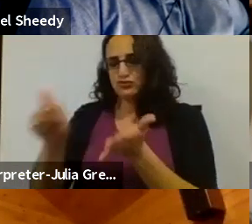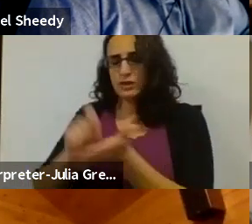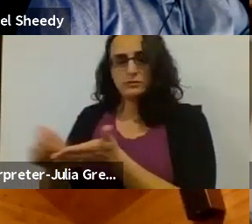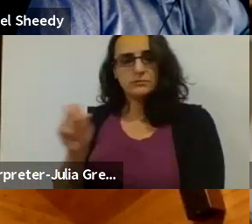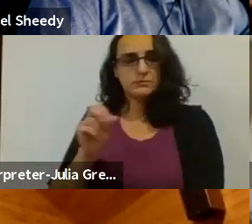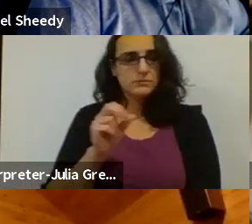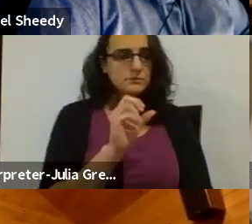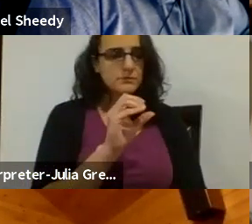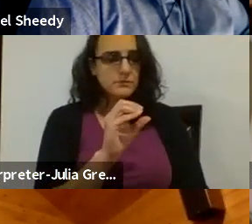Daniel Sheedy: So move